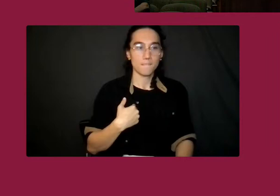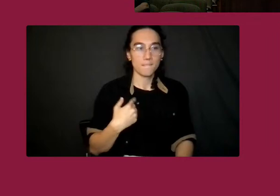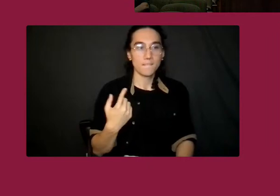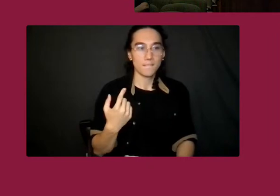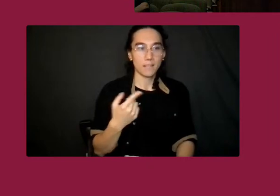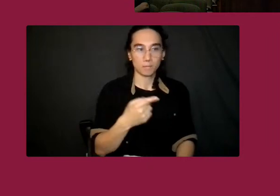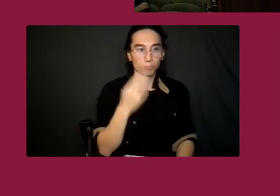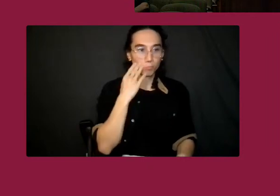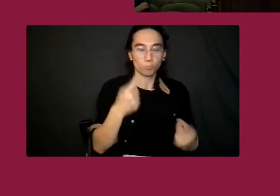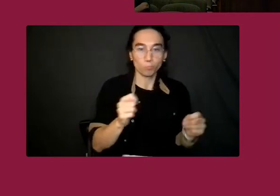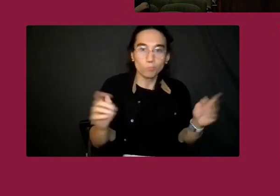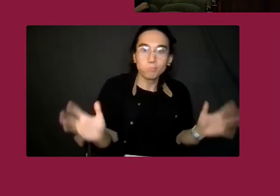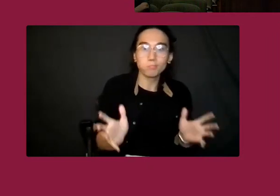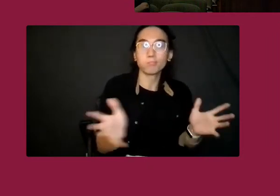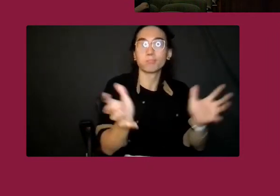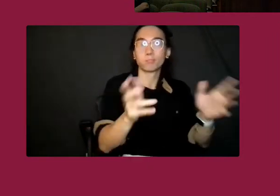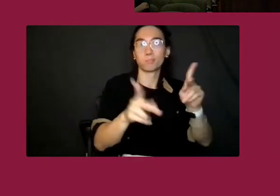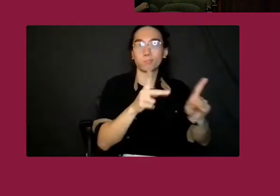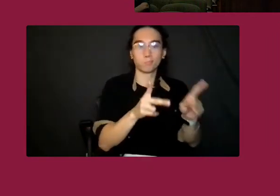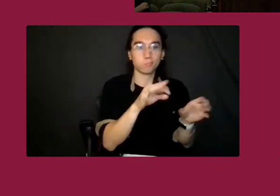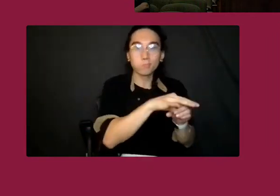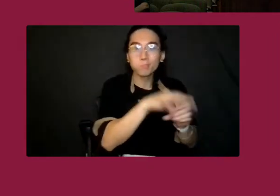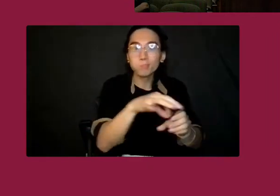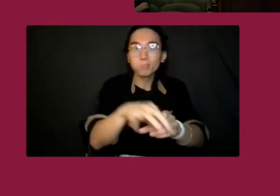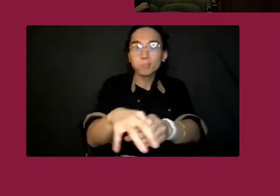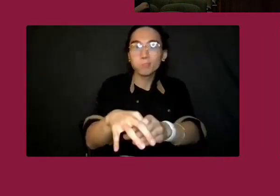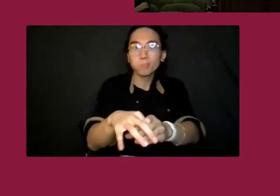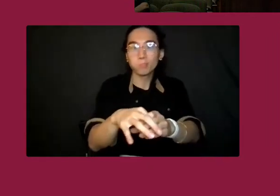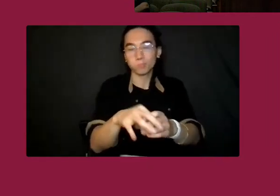as possible, to try to get as many students informed and